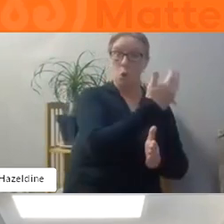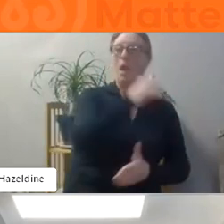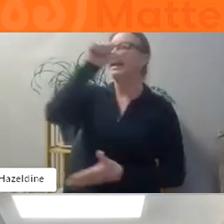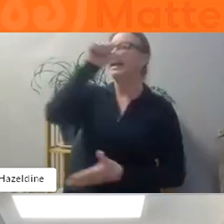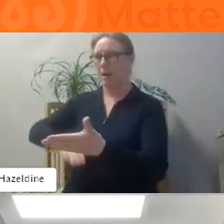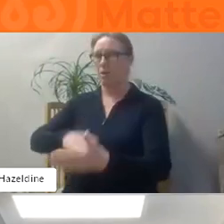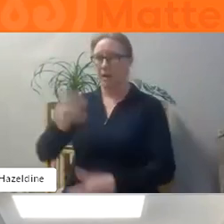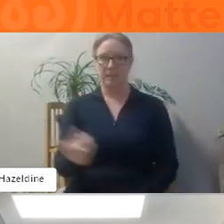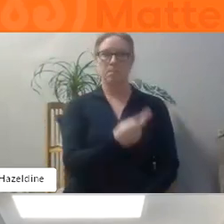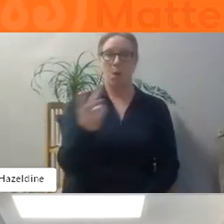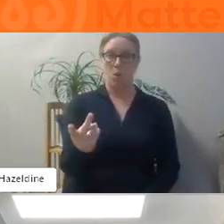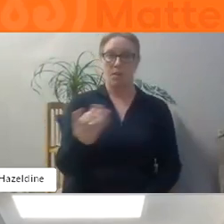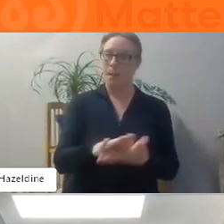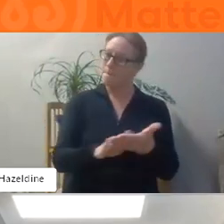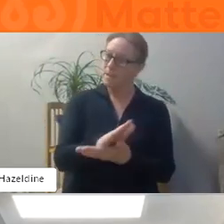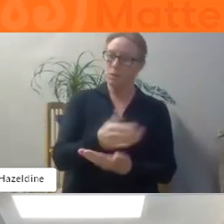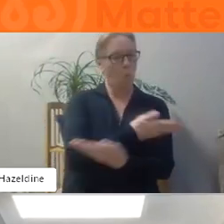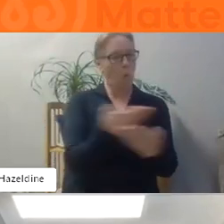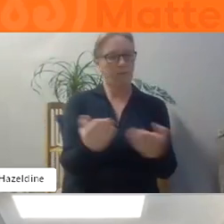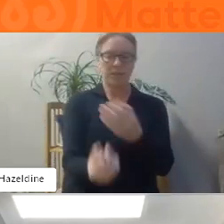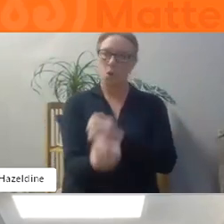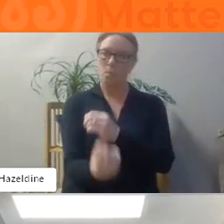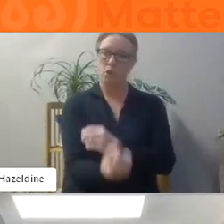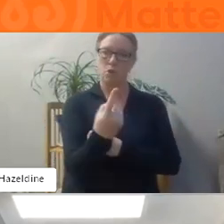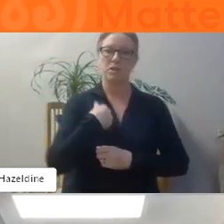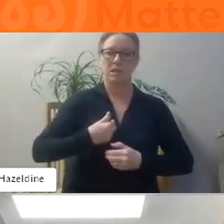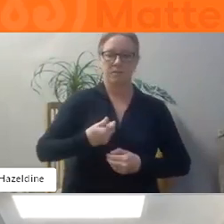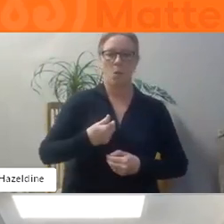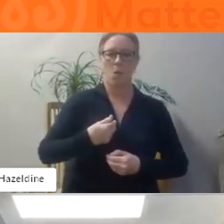that gives all of us opportunities for further cycles of joint learning